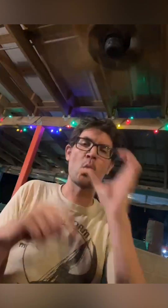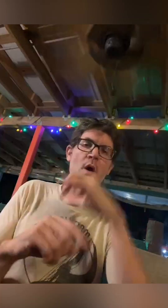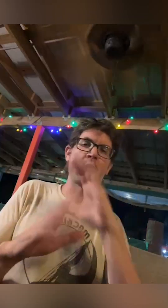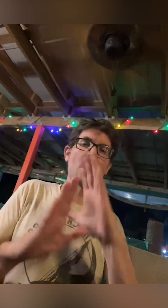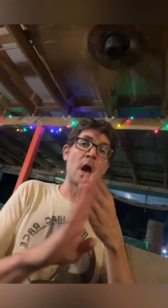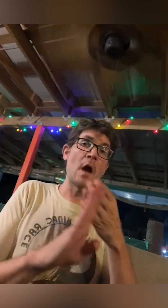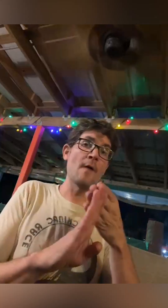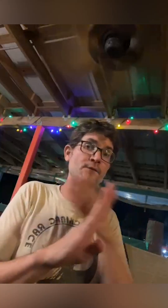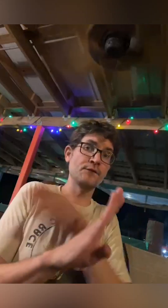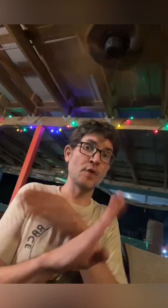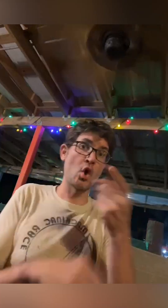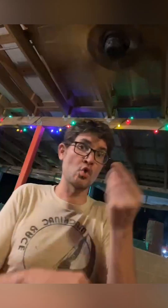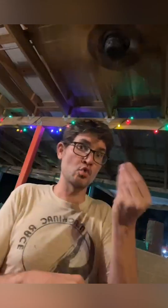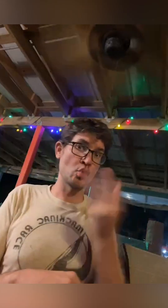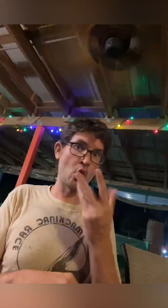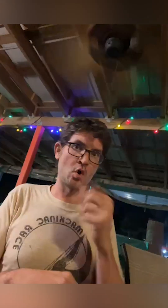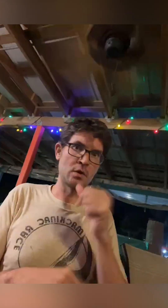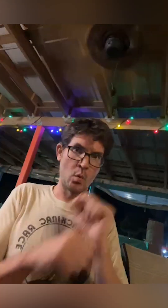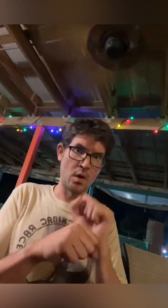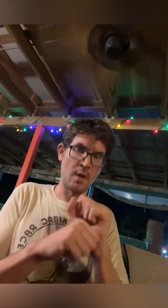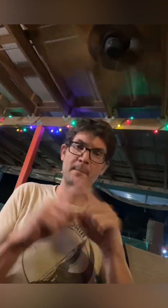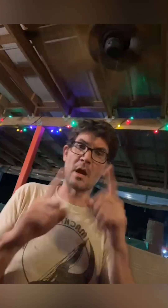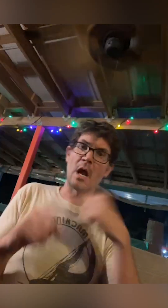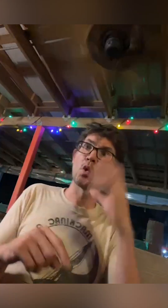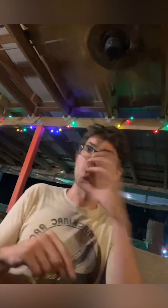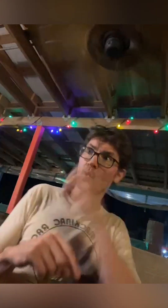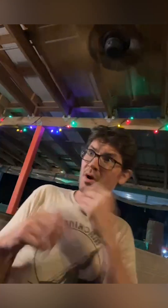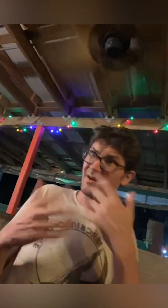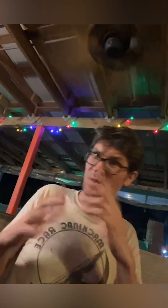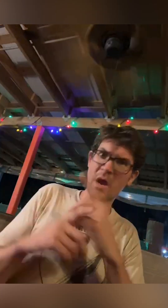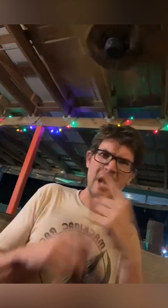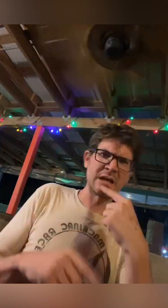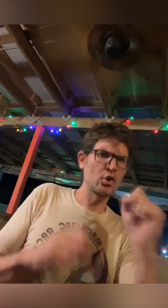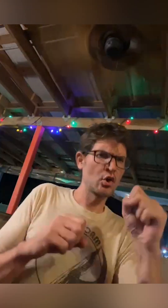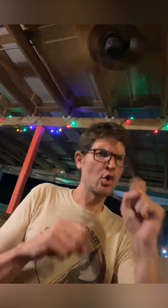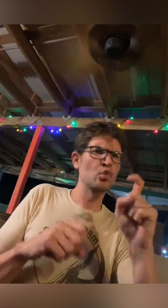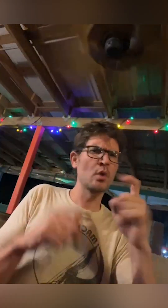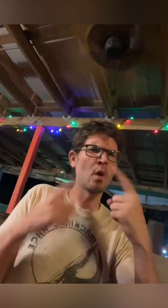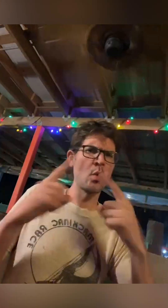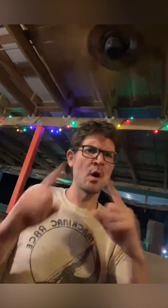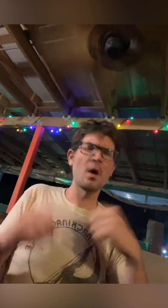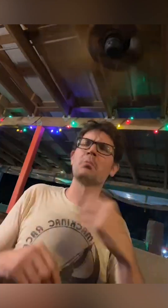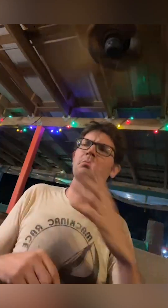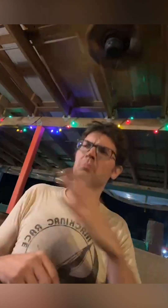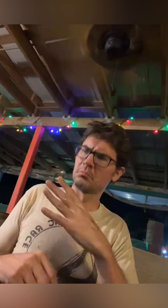Strangely, before they informed me, nothing was working… but they said it should be working now.